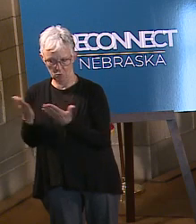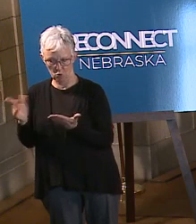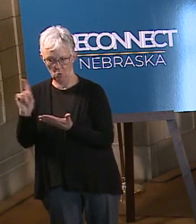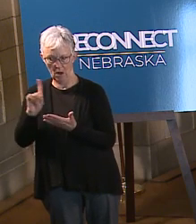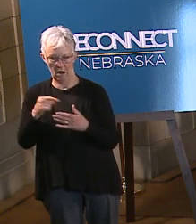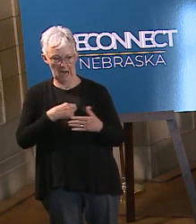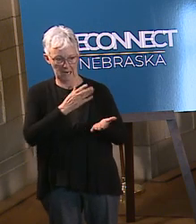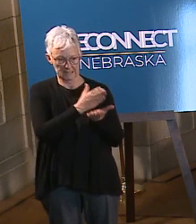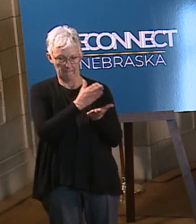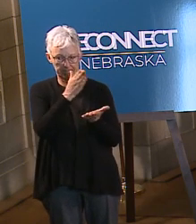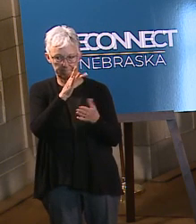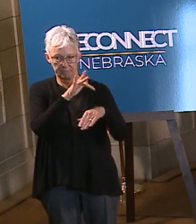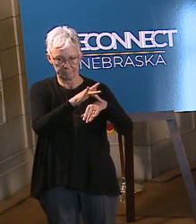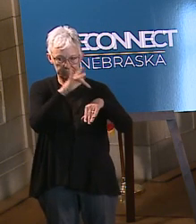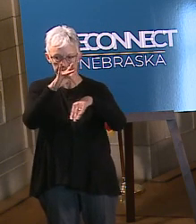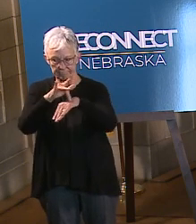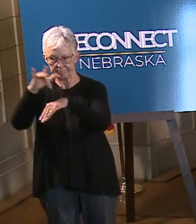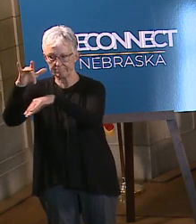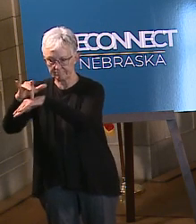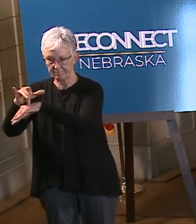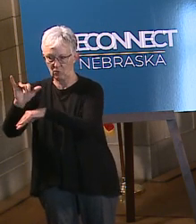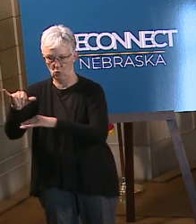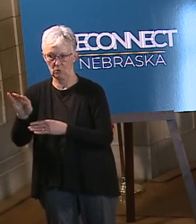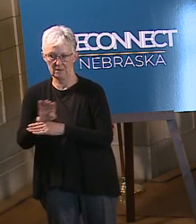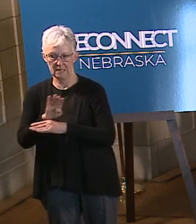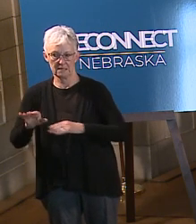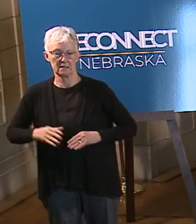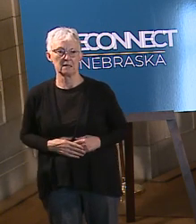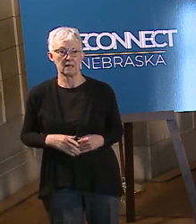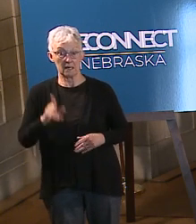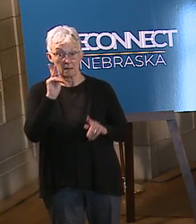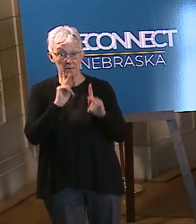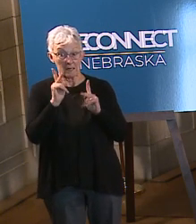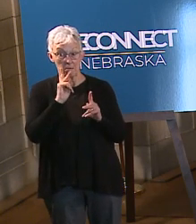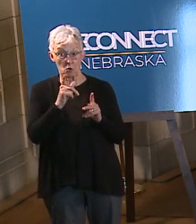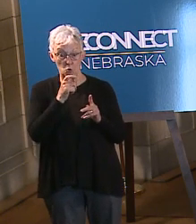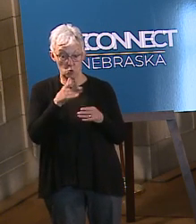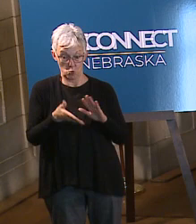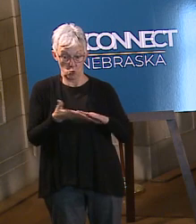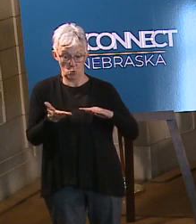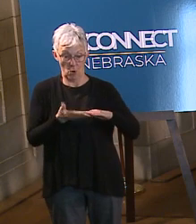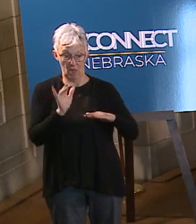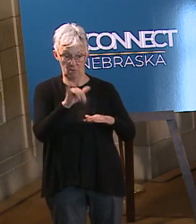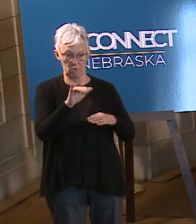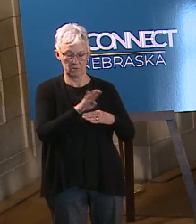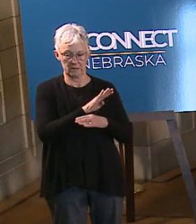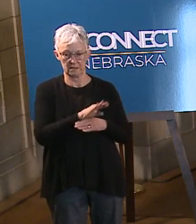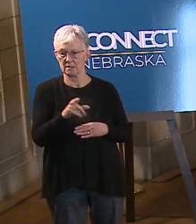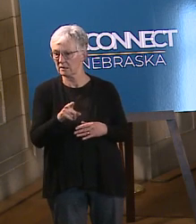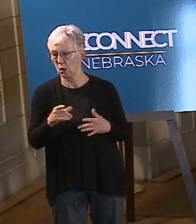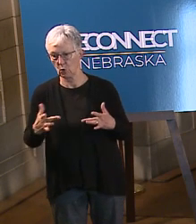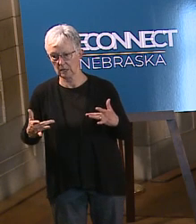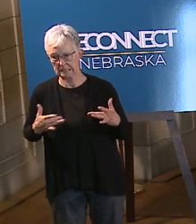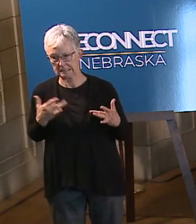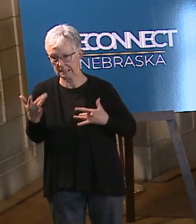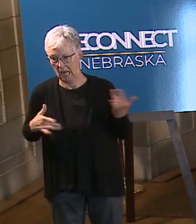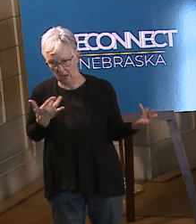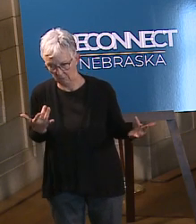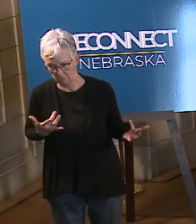UNDER MY BELT ALREADY, HAVE QUITE A FEW MORE, I'LL GET TO THEM.